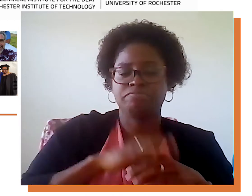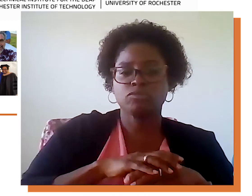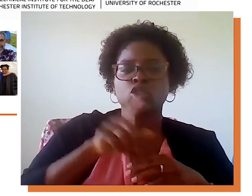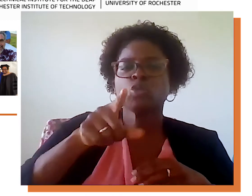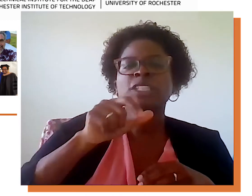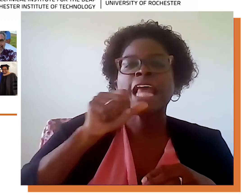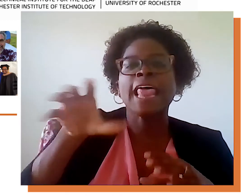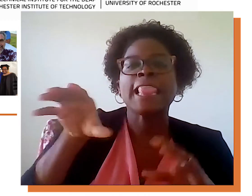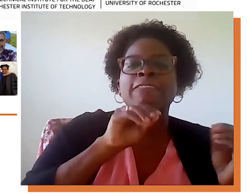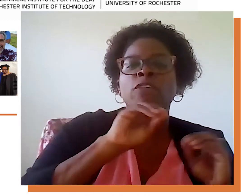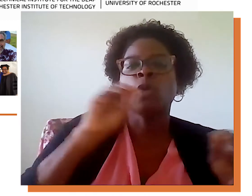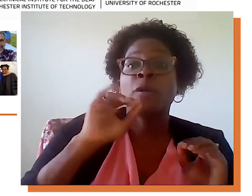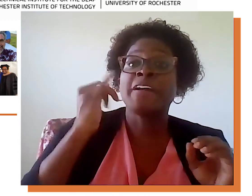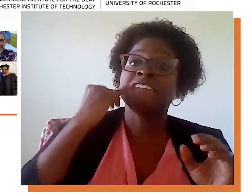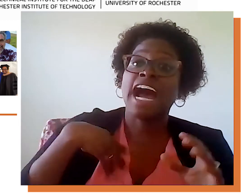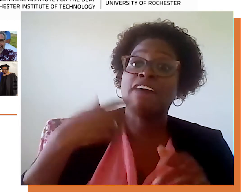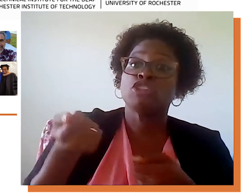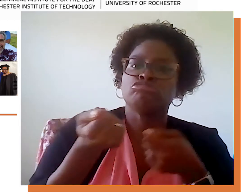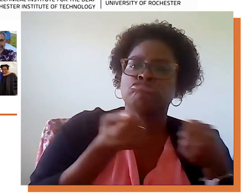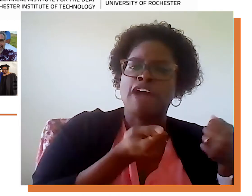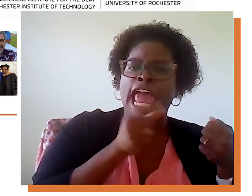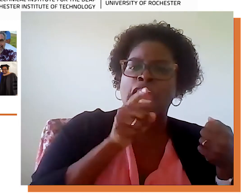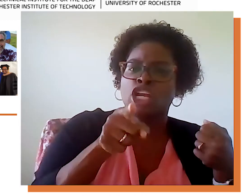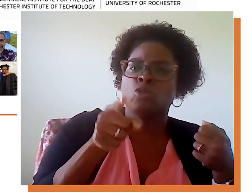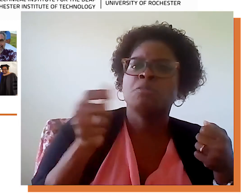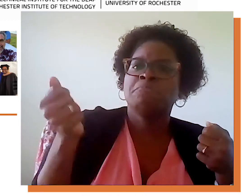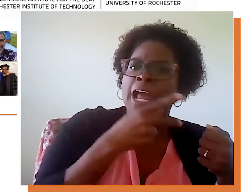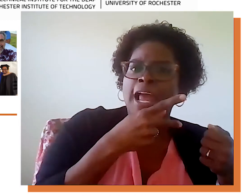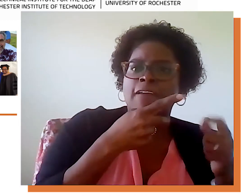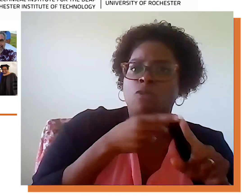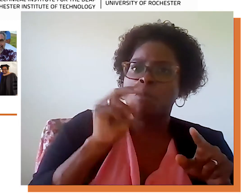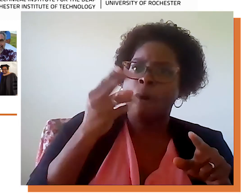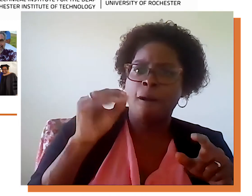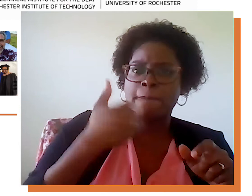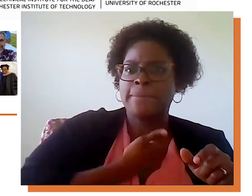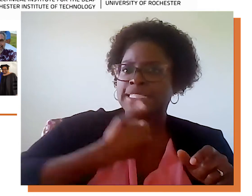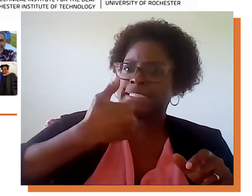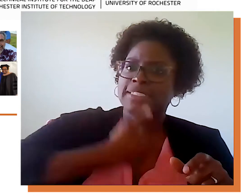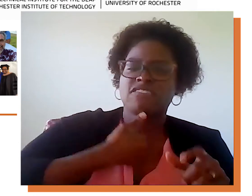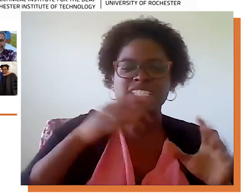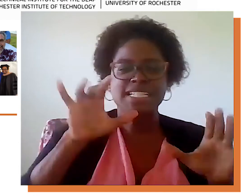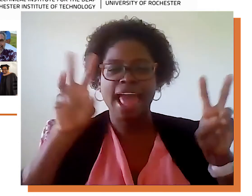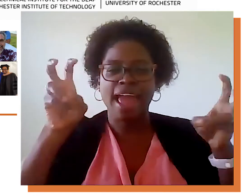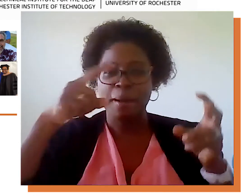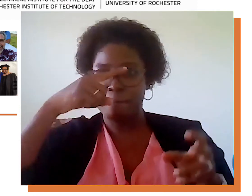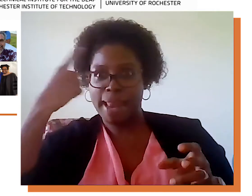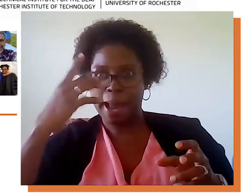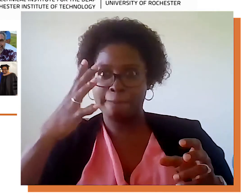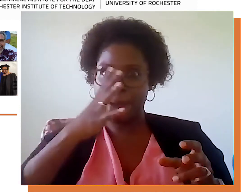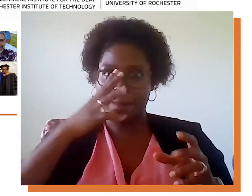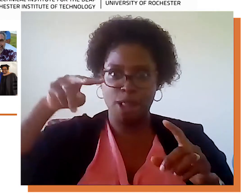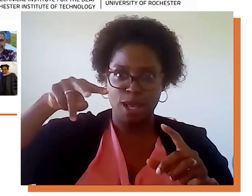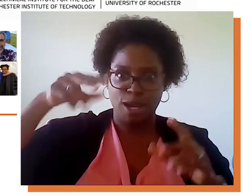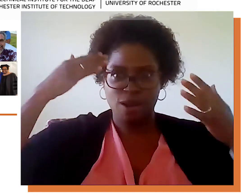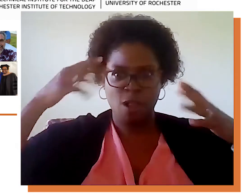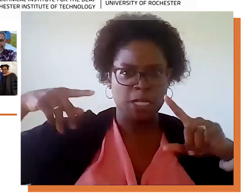I said, "I'm done. That's it." And she said, "You're not done. I will drag you back myself." Right? She was kind of like a black mom